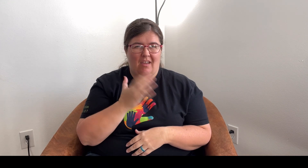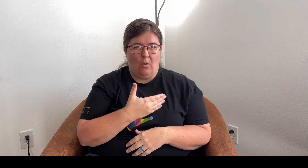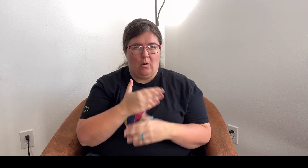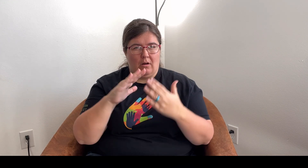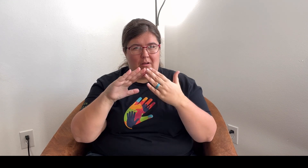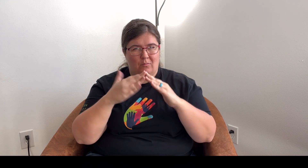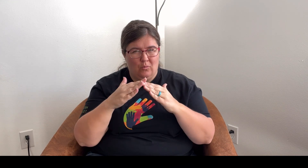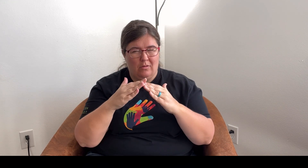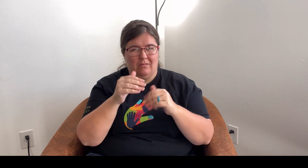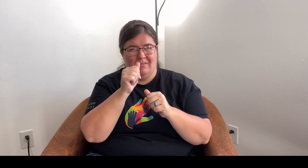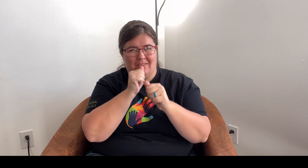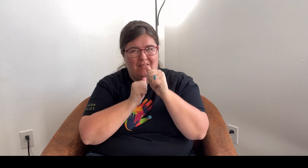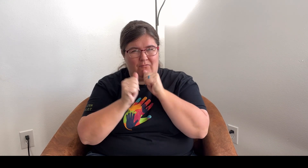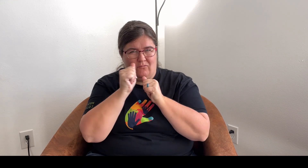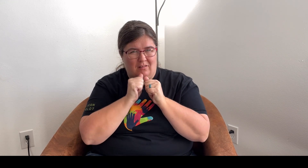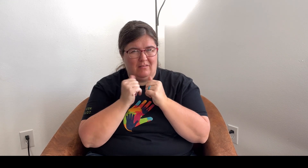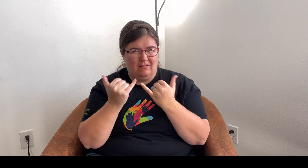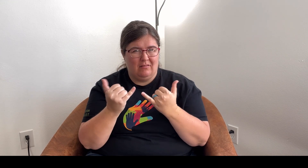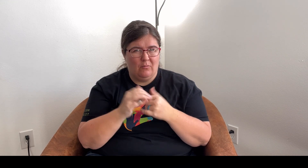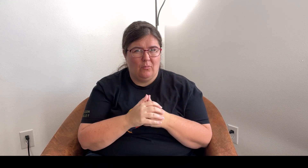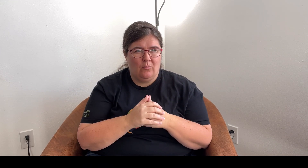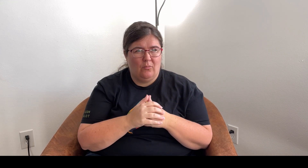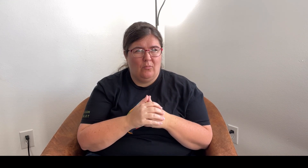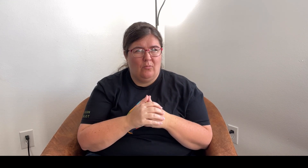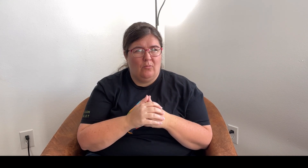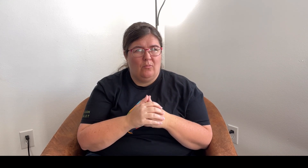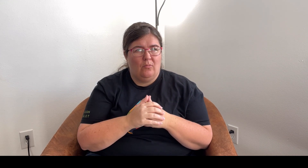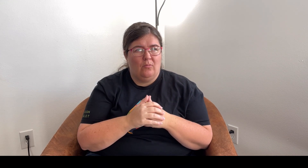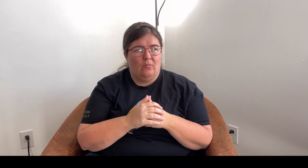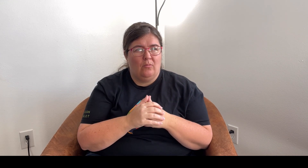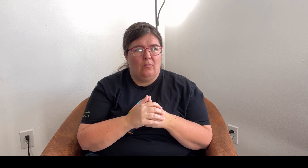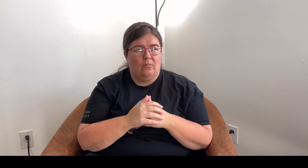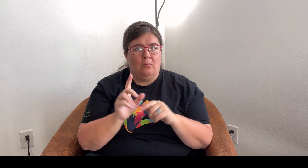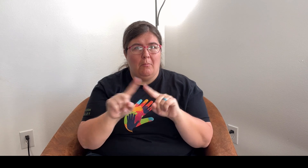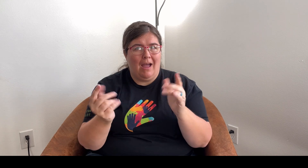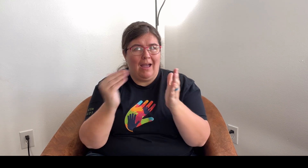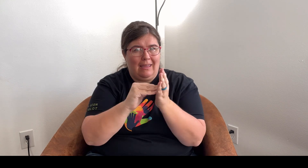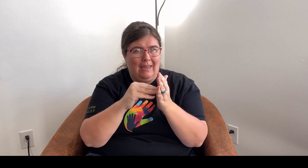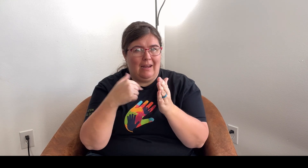Our community is suffering right now. But again,